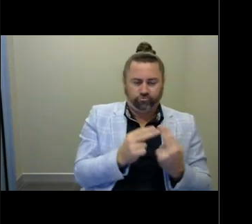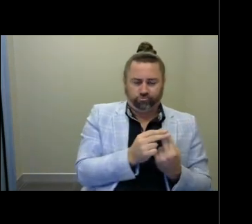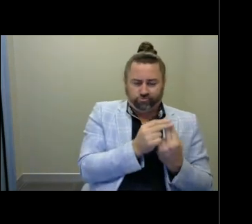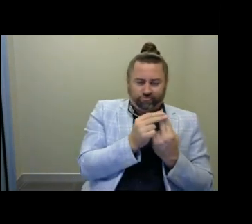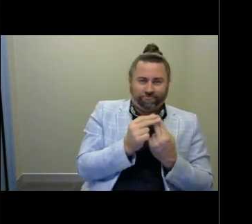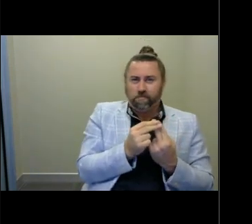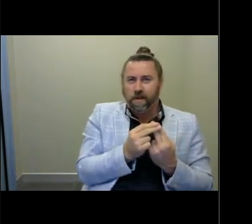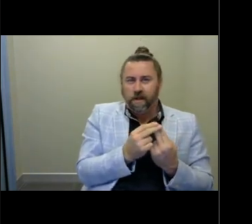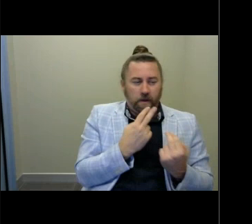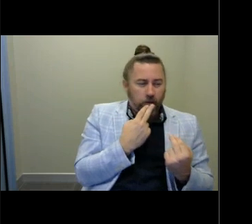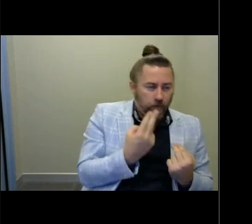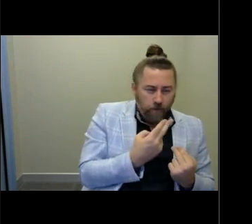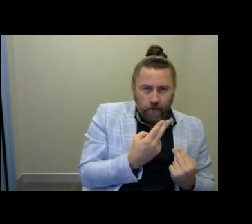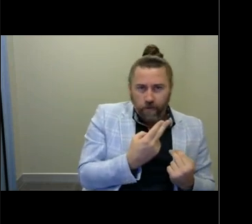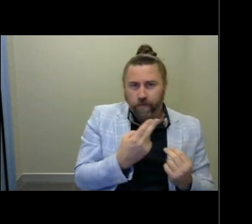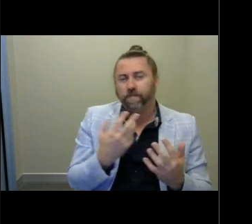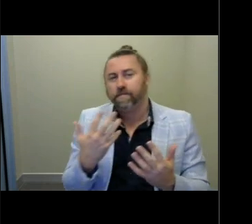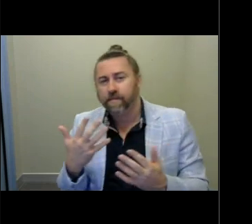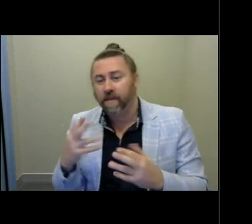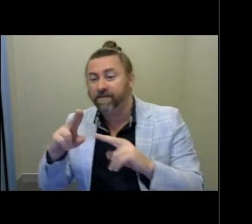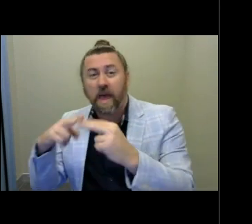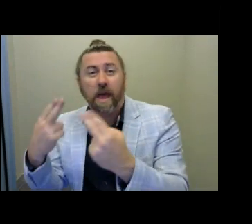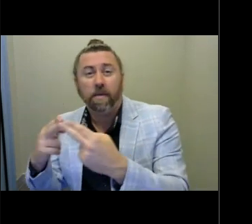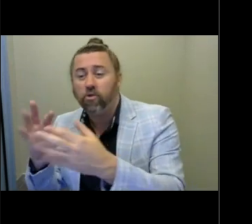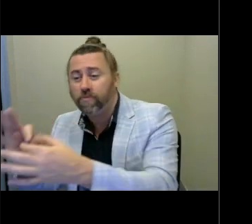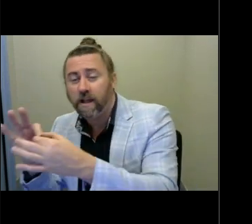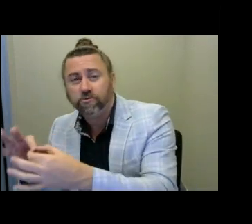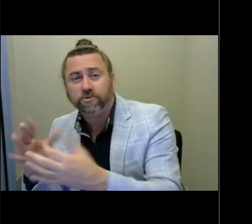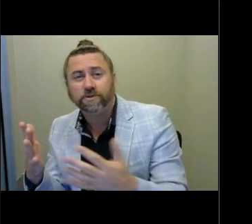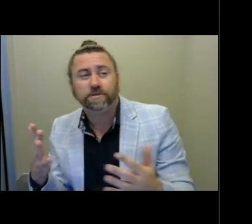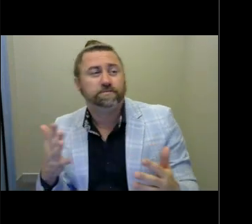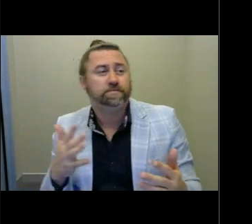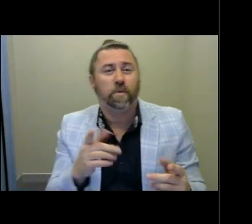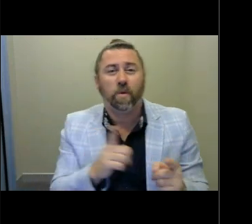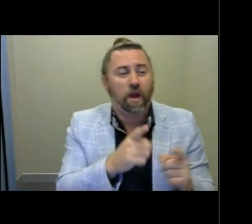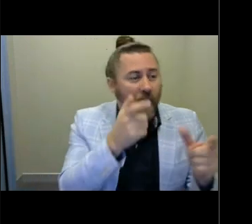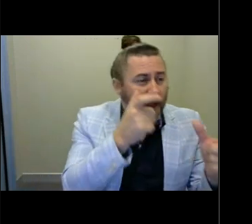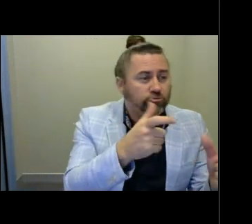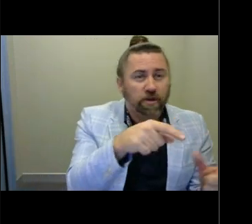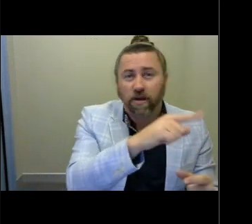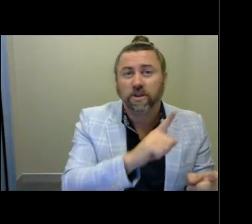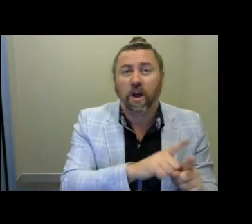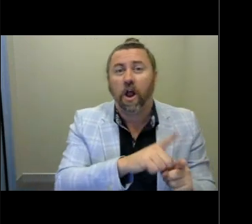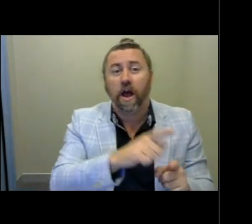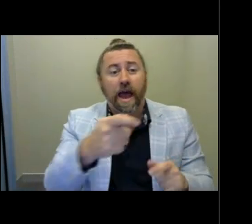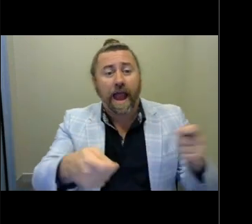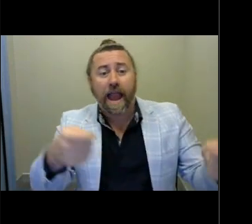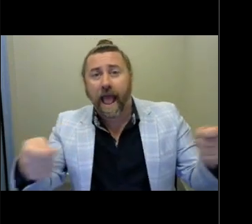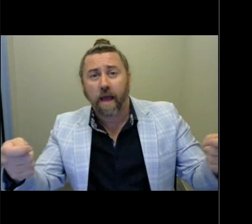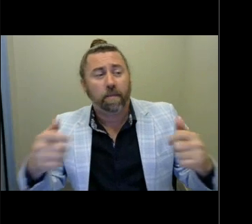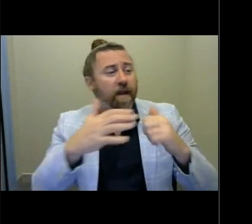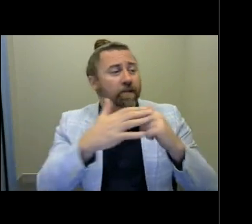caring relationships, so strangers, friends, colleagues, neighbours, any of that are covered under the Act.